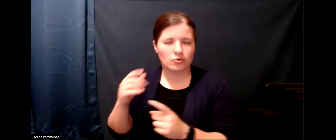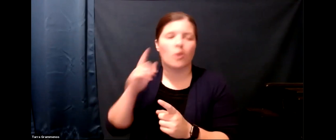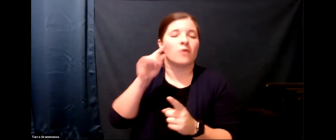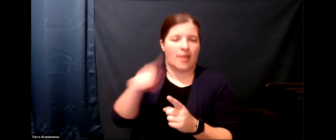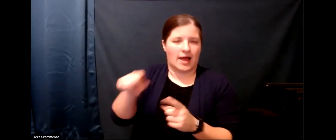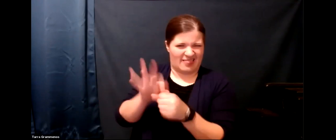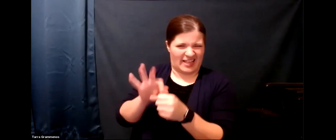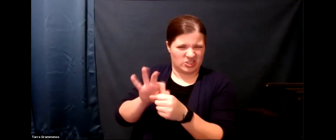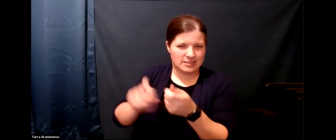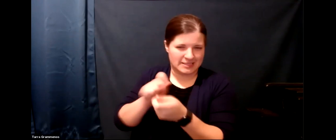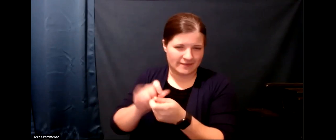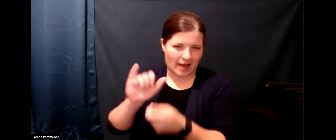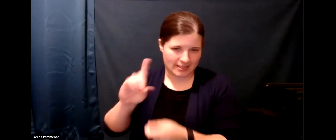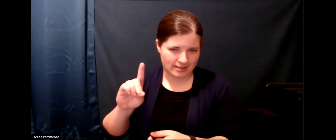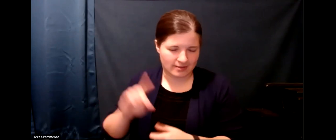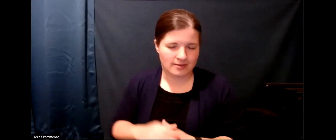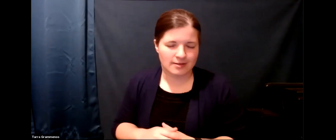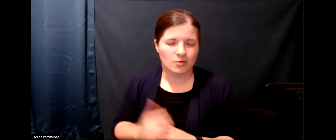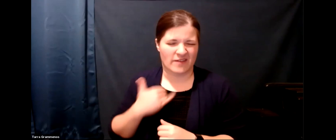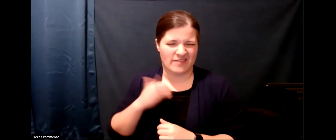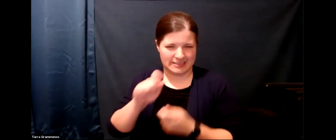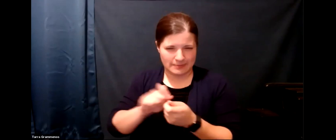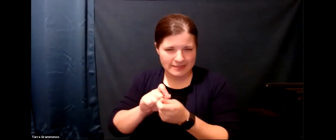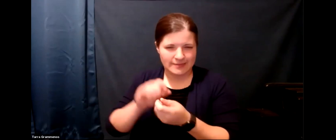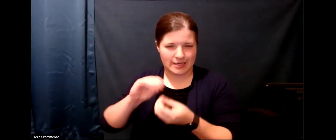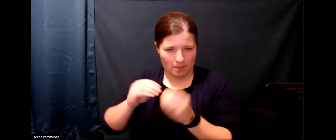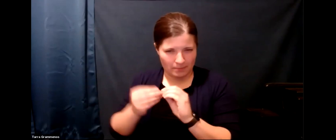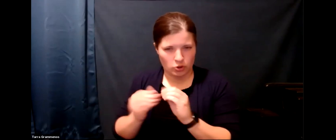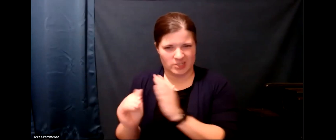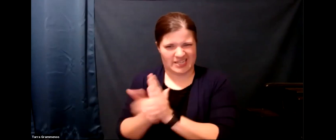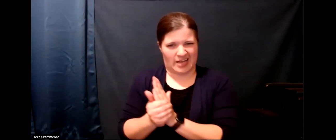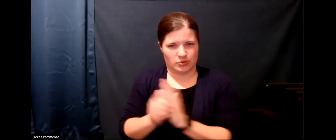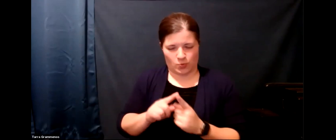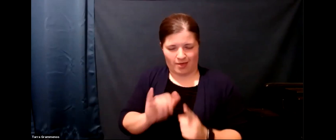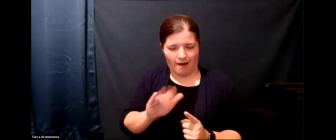We have a unique number to the ballot once we prepare